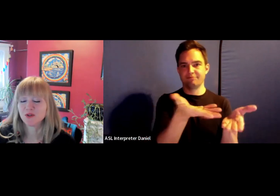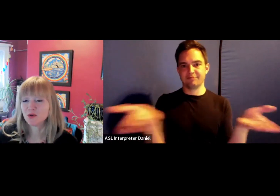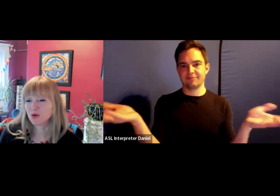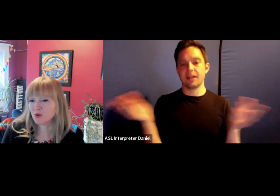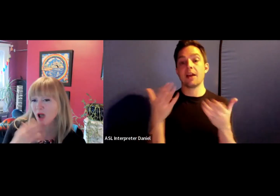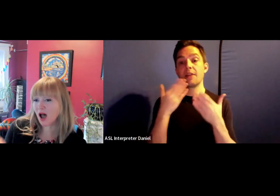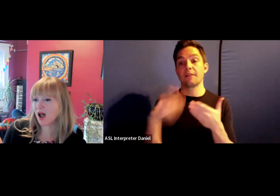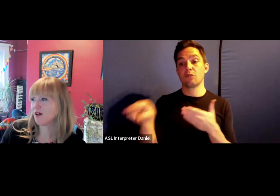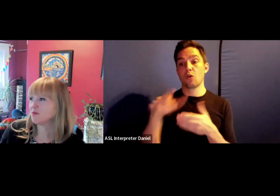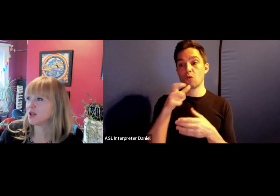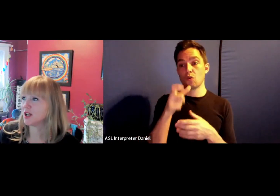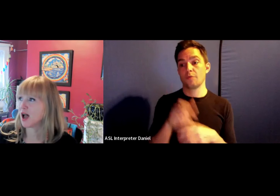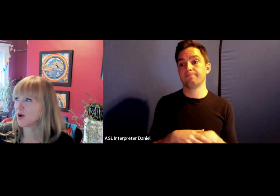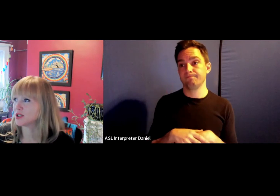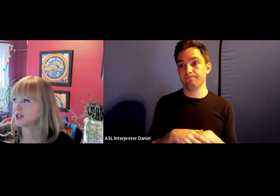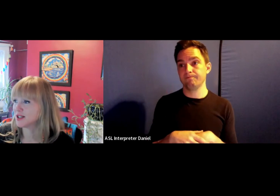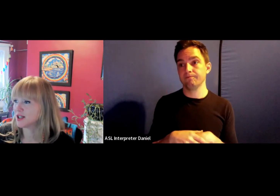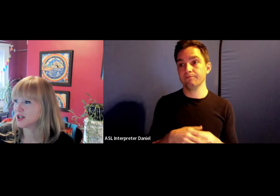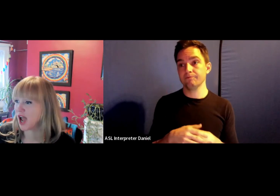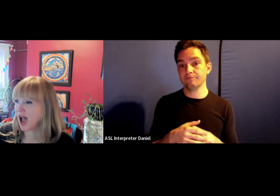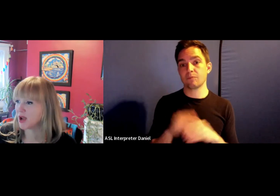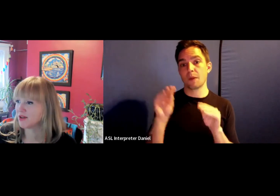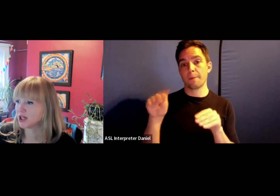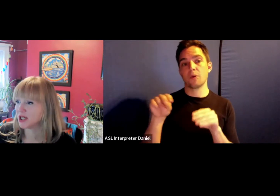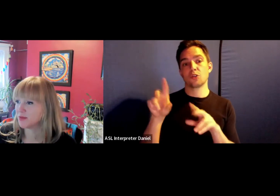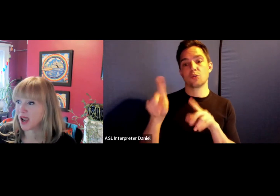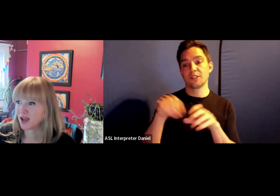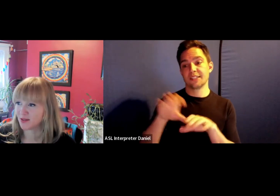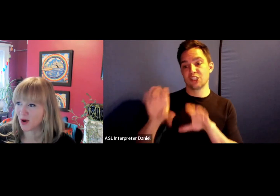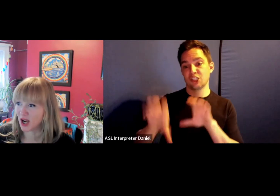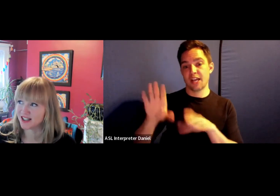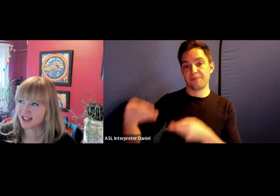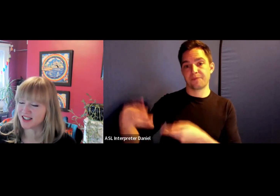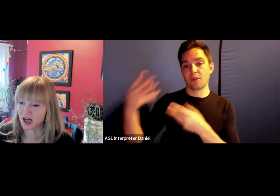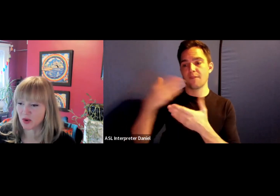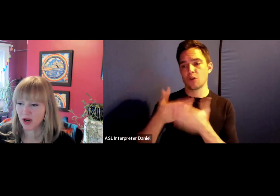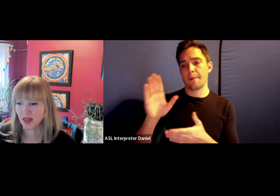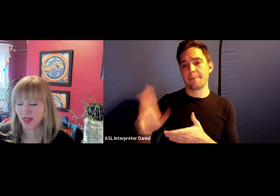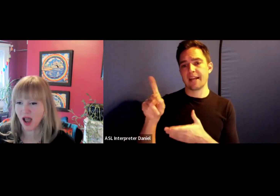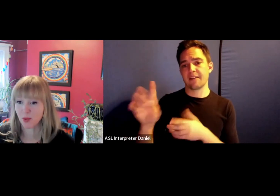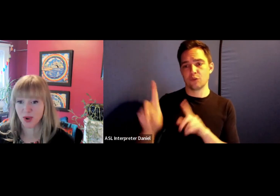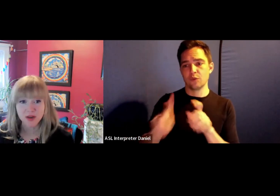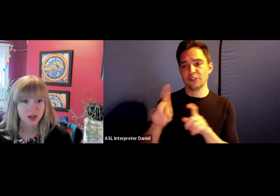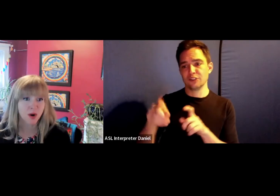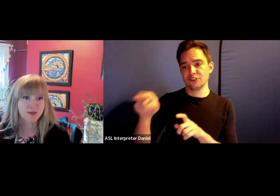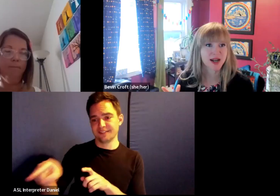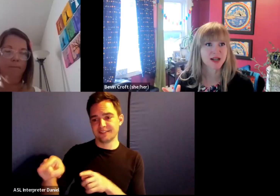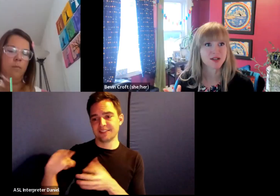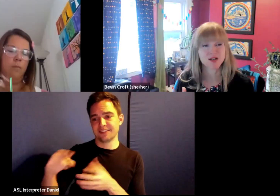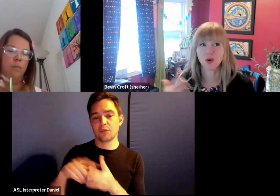you who have put questions into chat. We have a good bank of questions to start with. We haven't good 20 minutes. So if